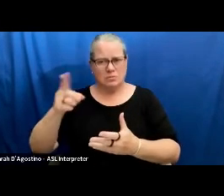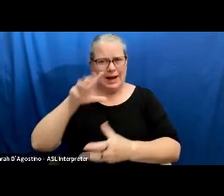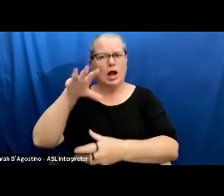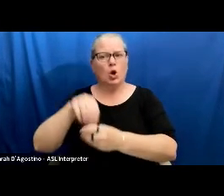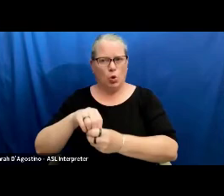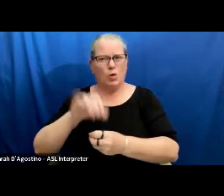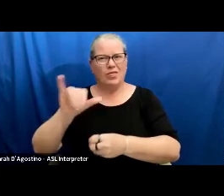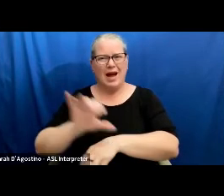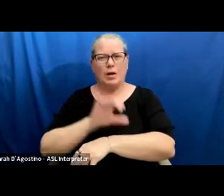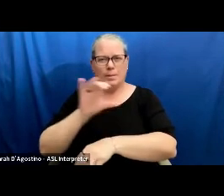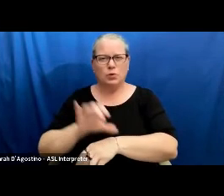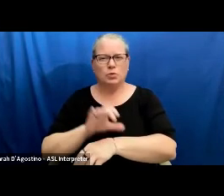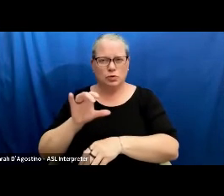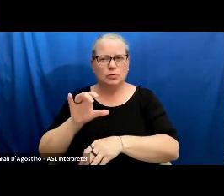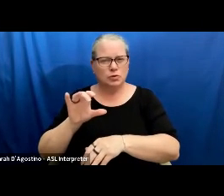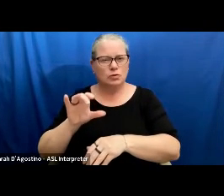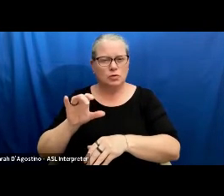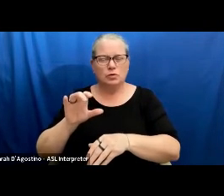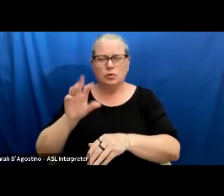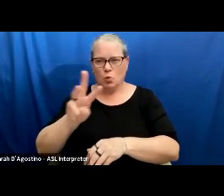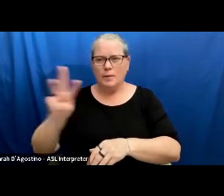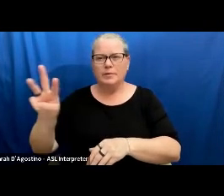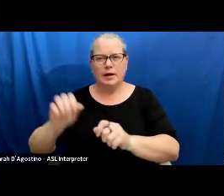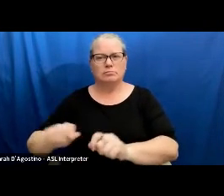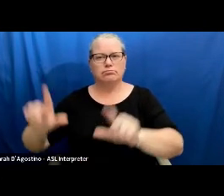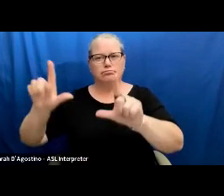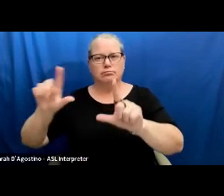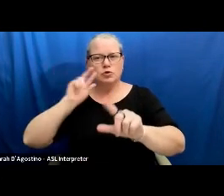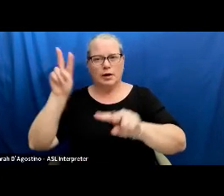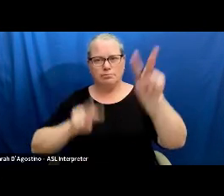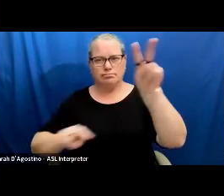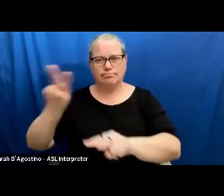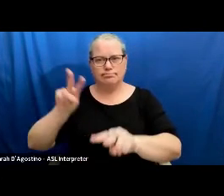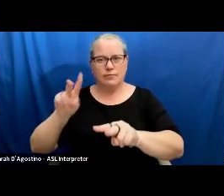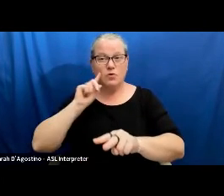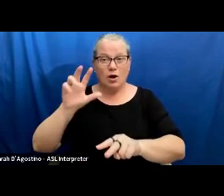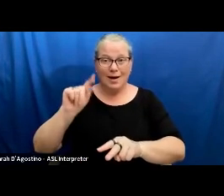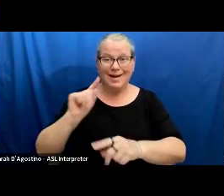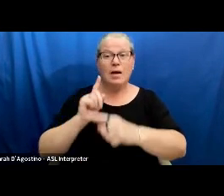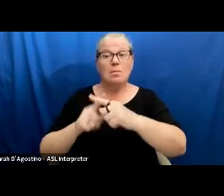for other states in the us as well could you go to the next slide please